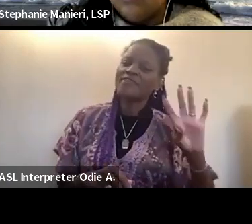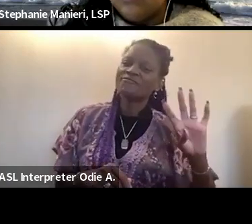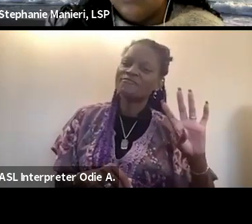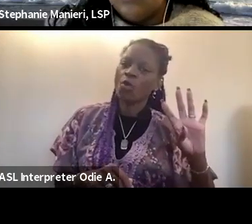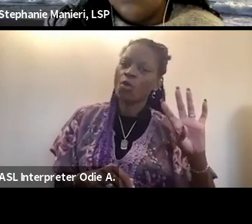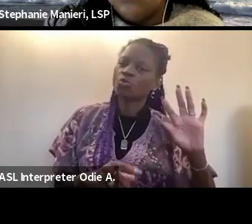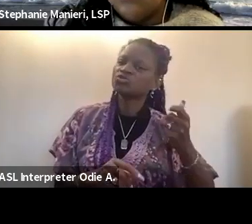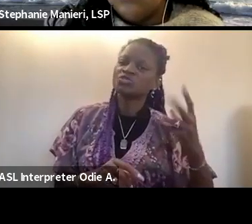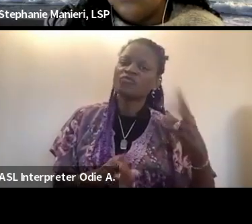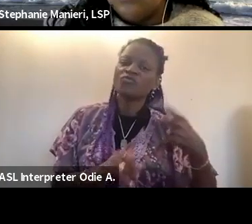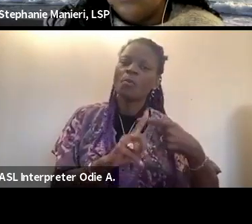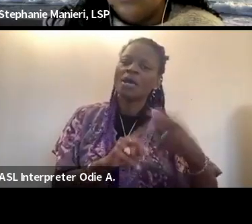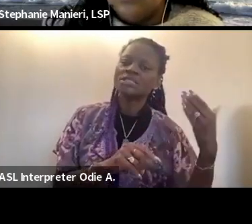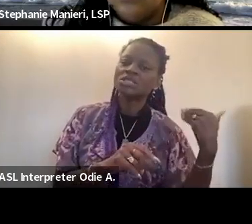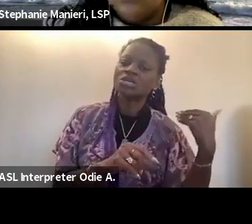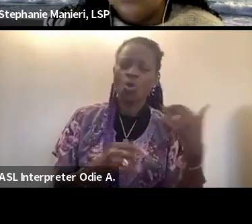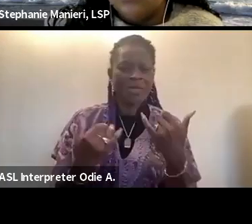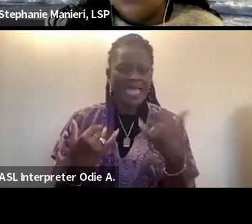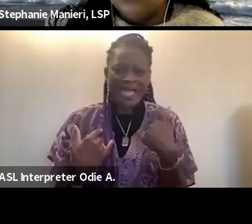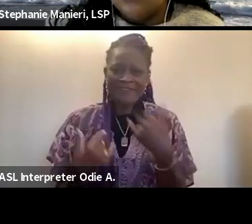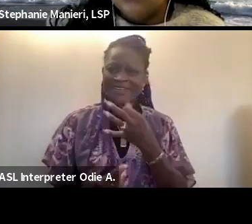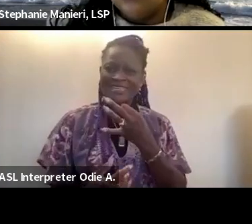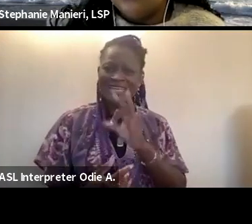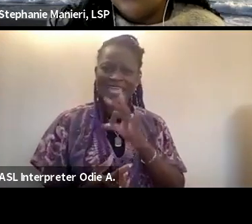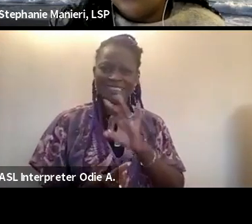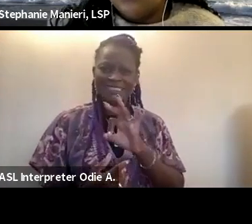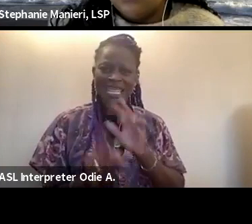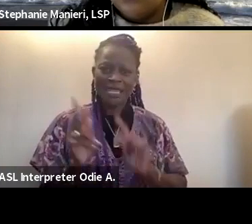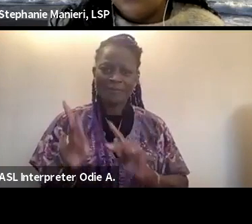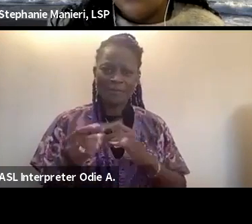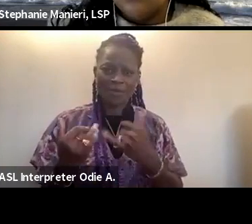campaign is working to prevent the worst outcomes of the virus.